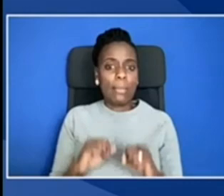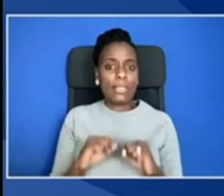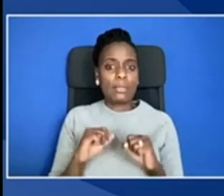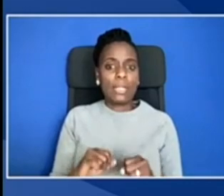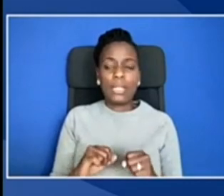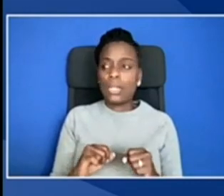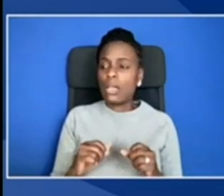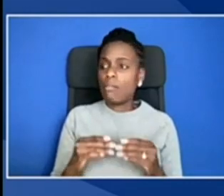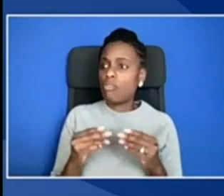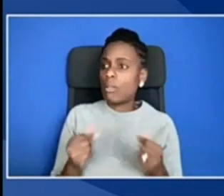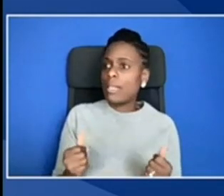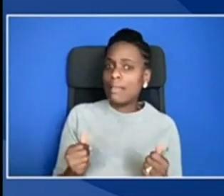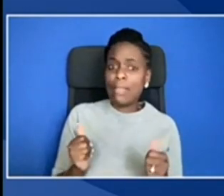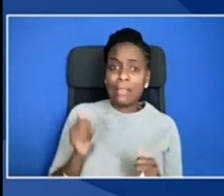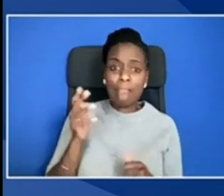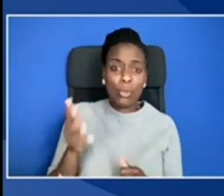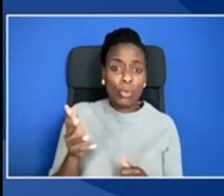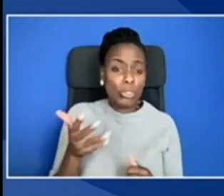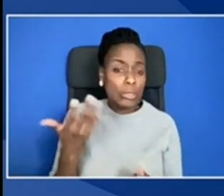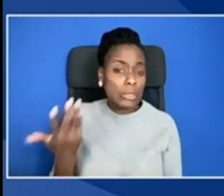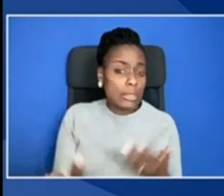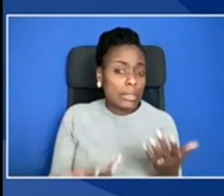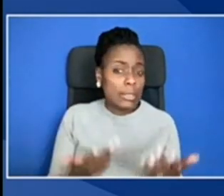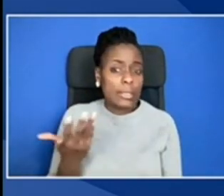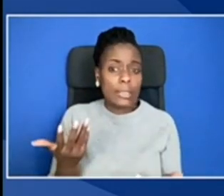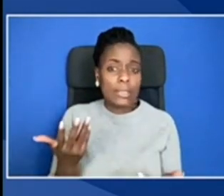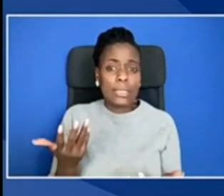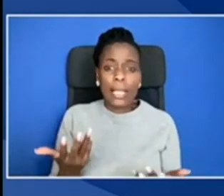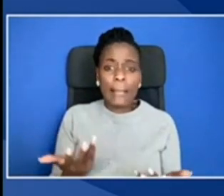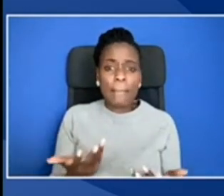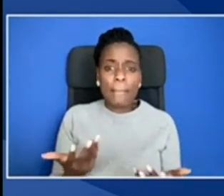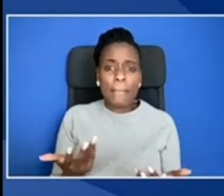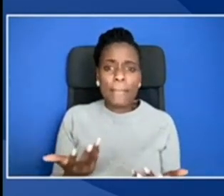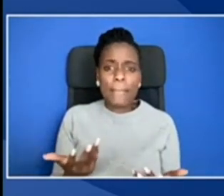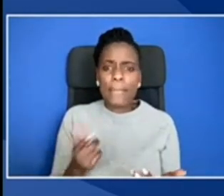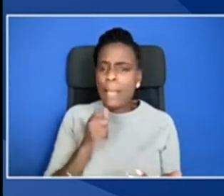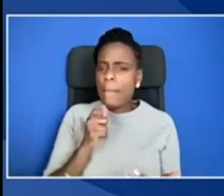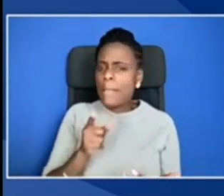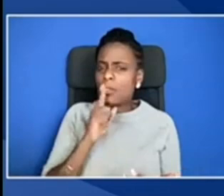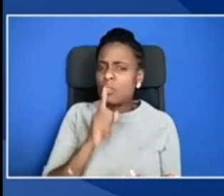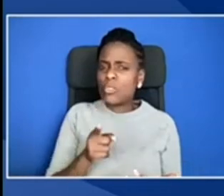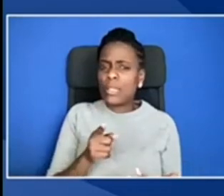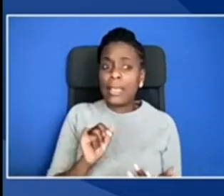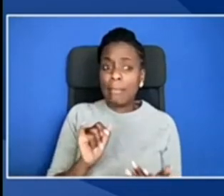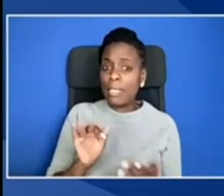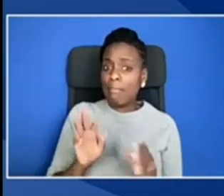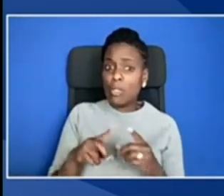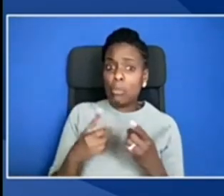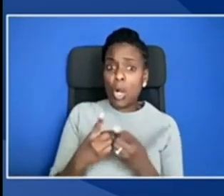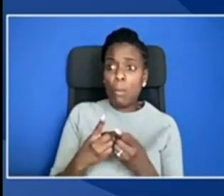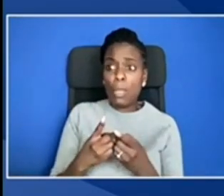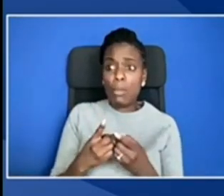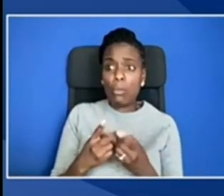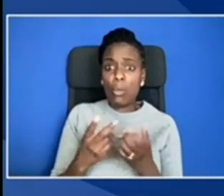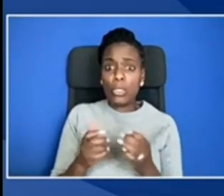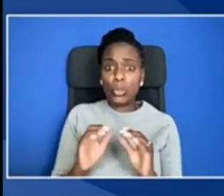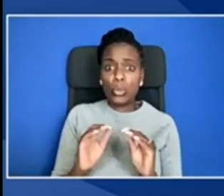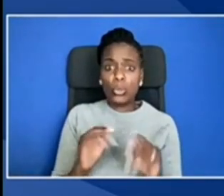And I don't- I'm not sure, I think if the Department wants to keep that in there, I'd really like to hear next time how it